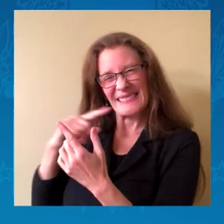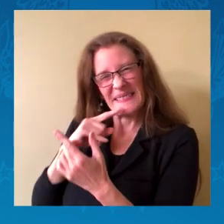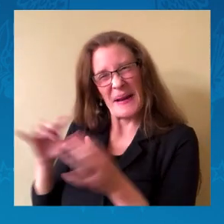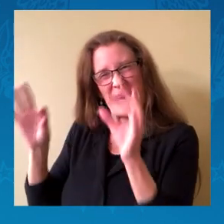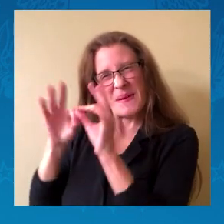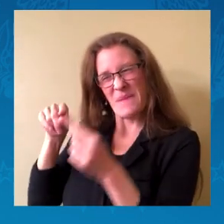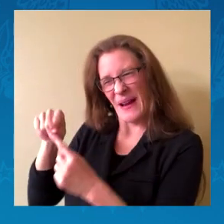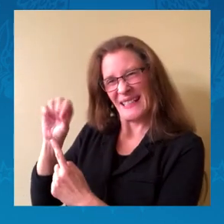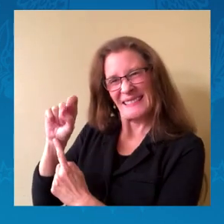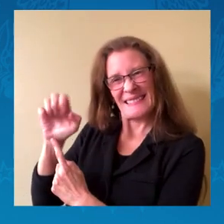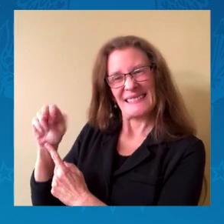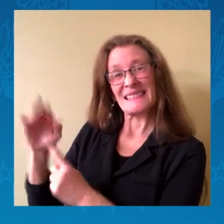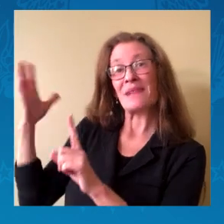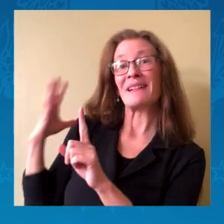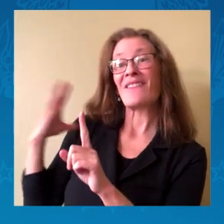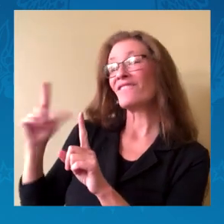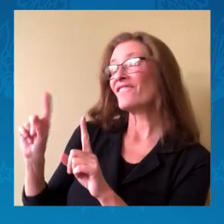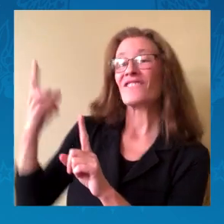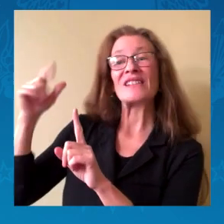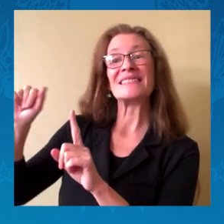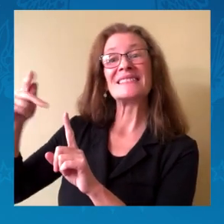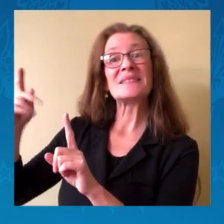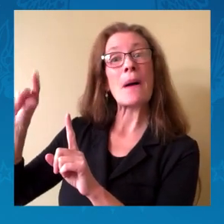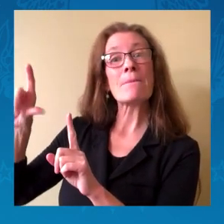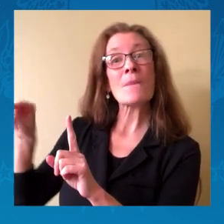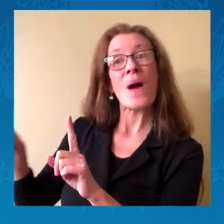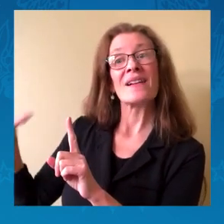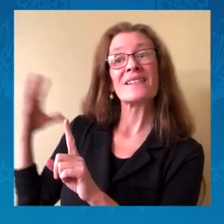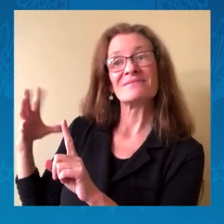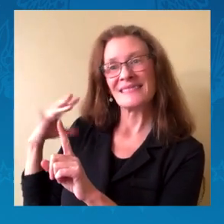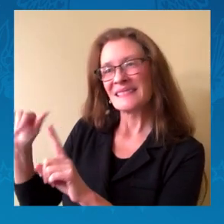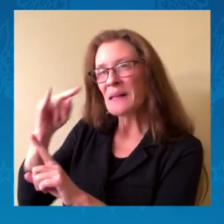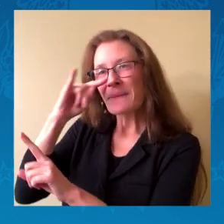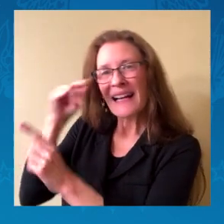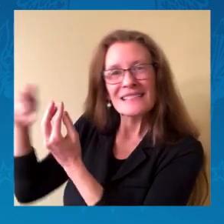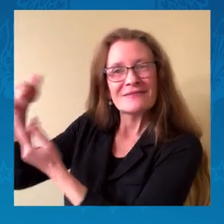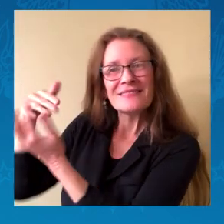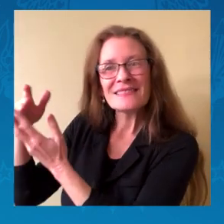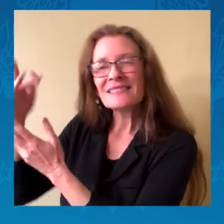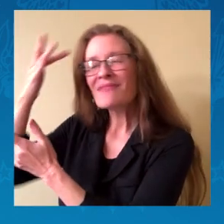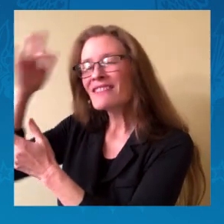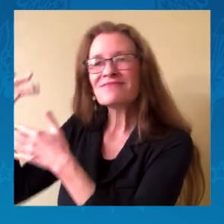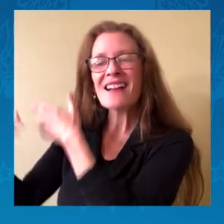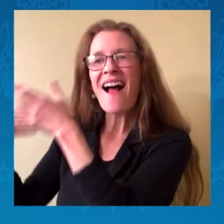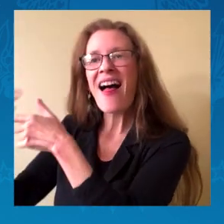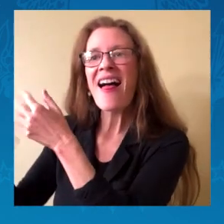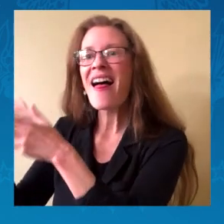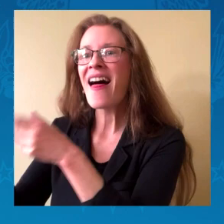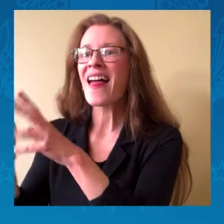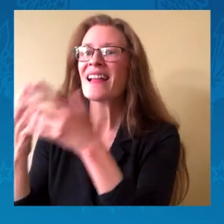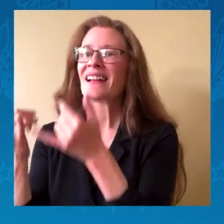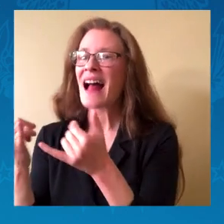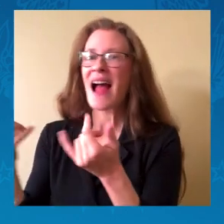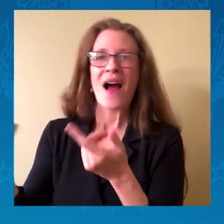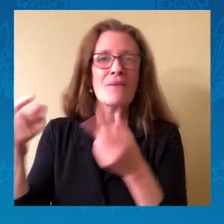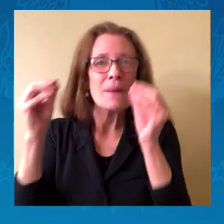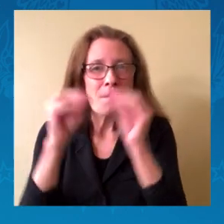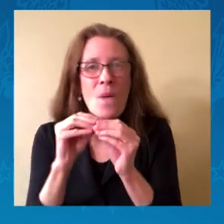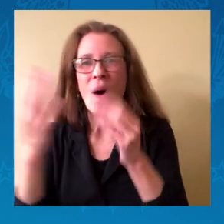for a couple of generations thereafter. Look at the engineers and the mathematicians and the technicians that we had.